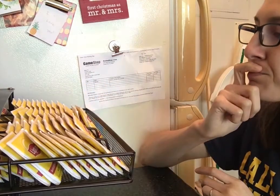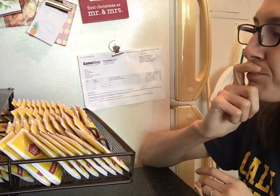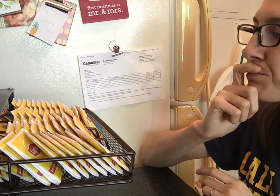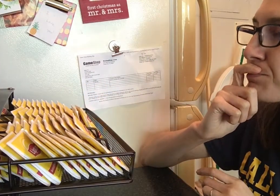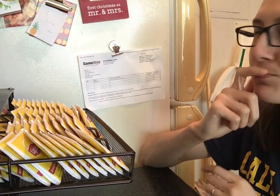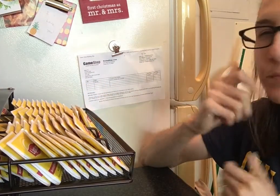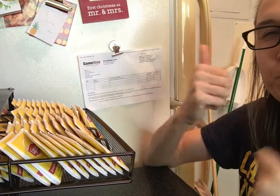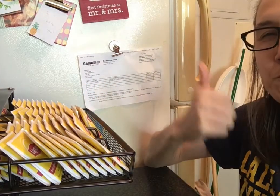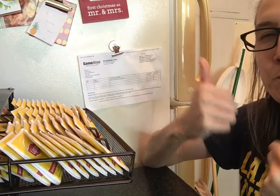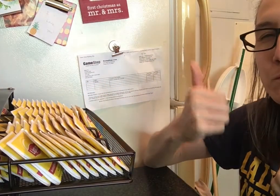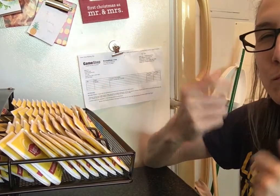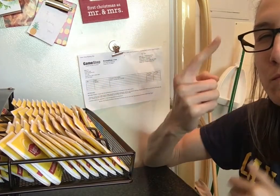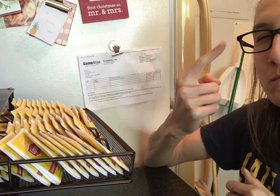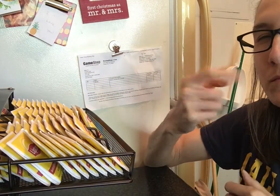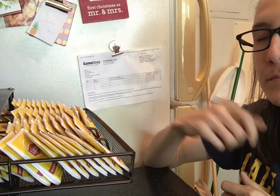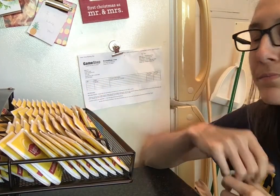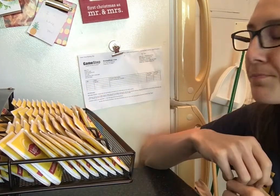Hmm, which one?